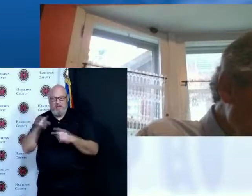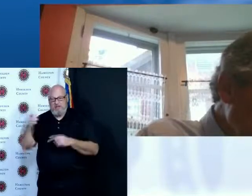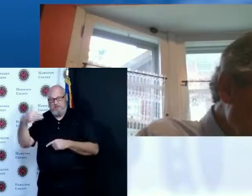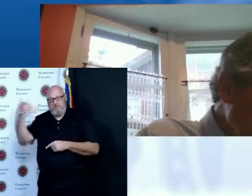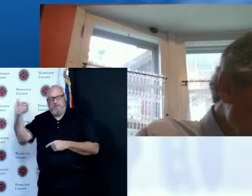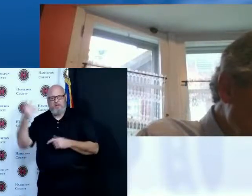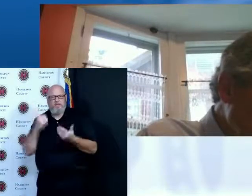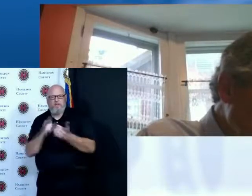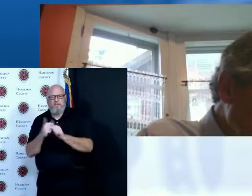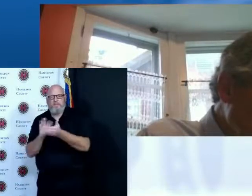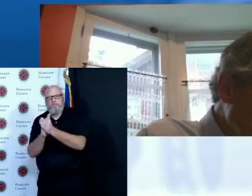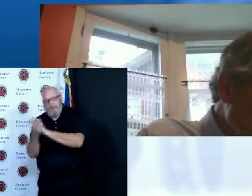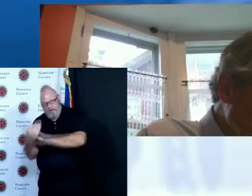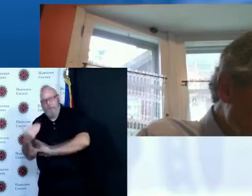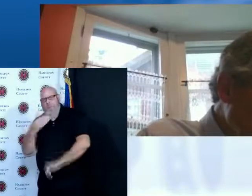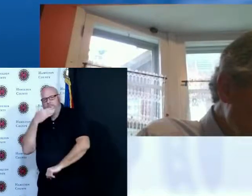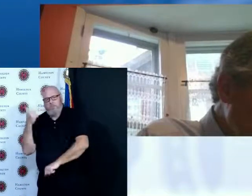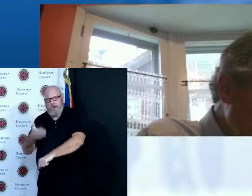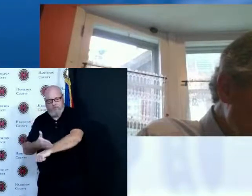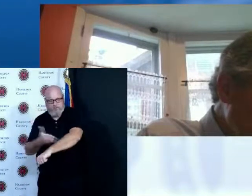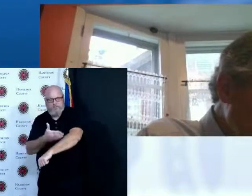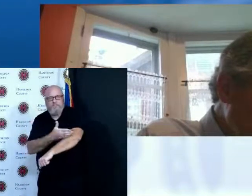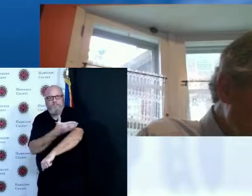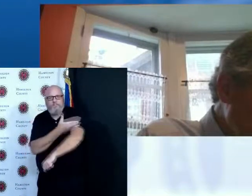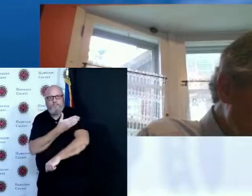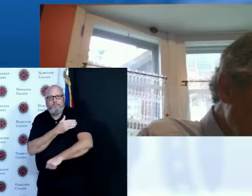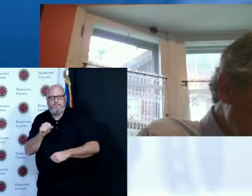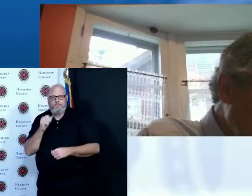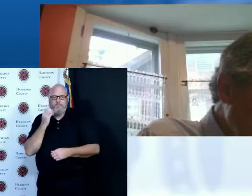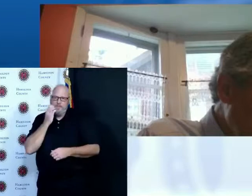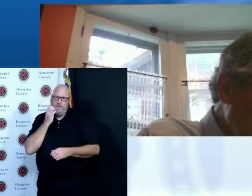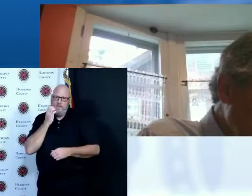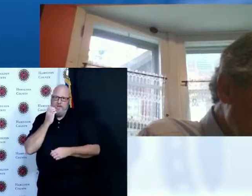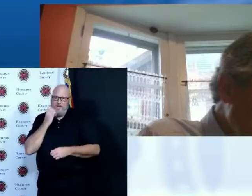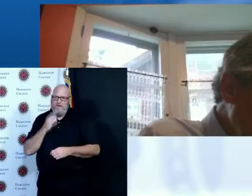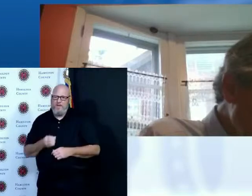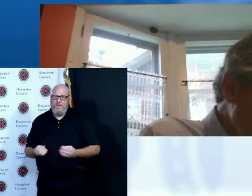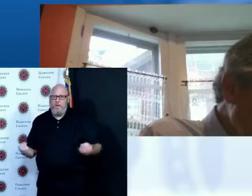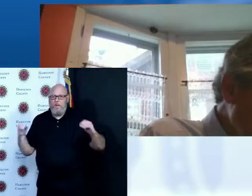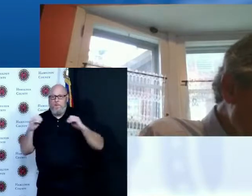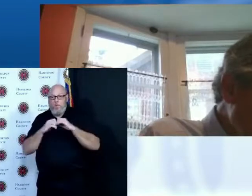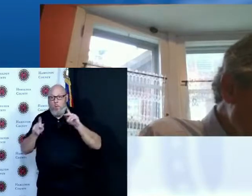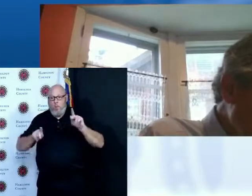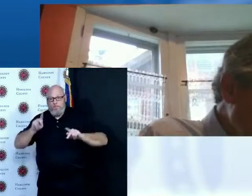will continue to see decreases in hospitalizations as well as deaths within our community